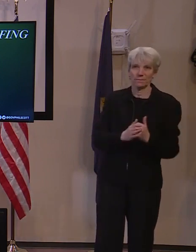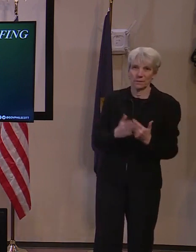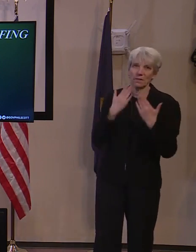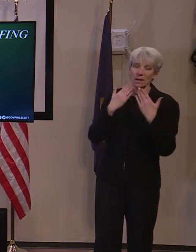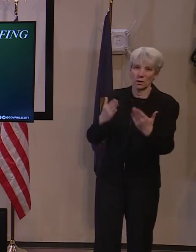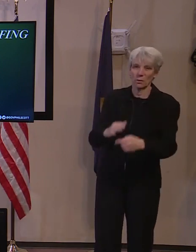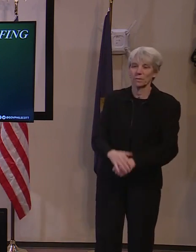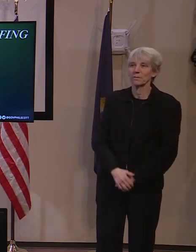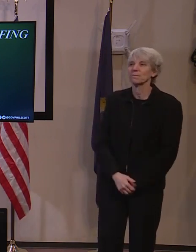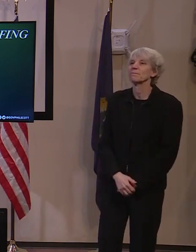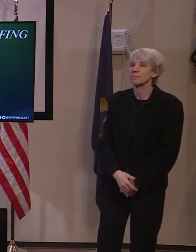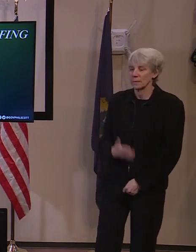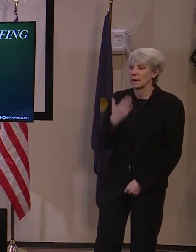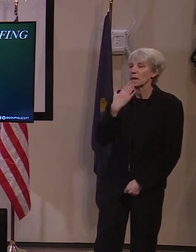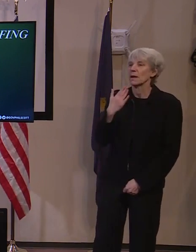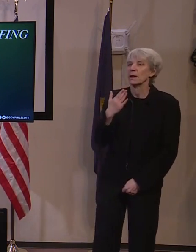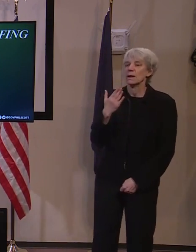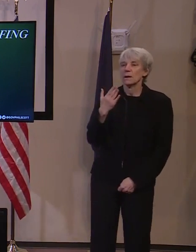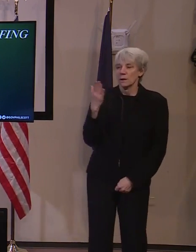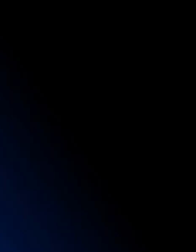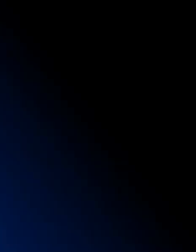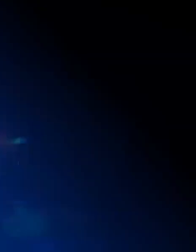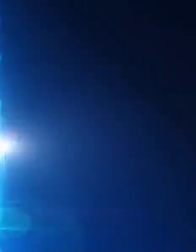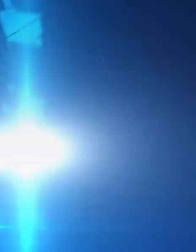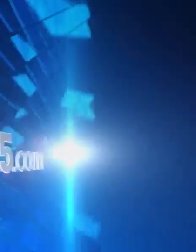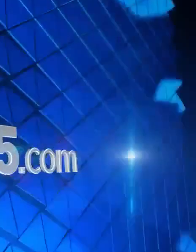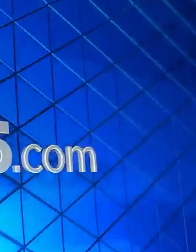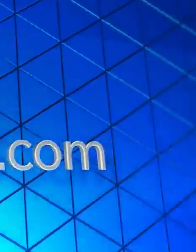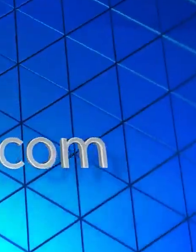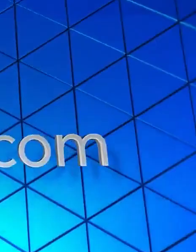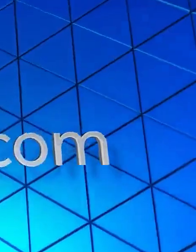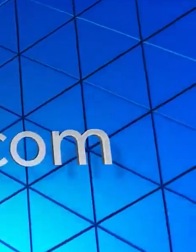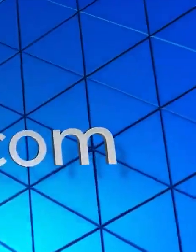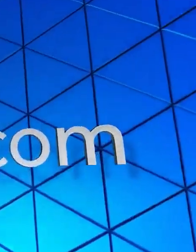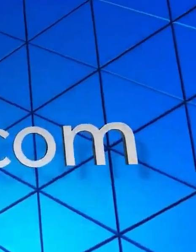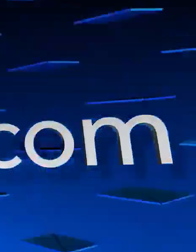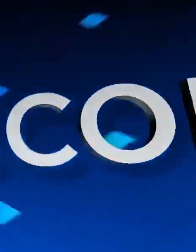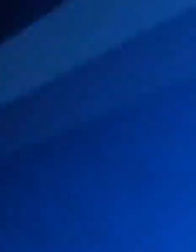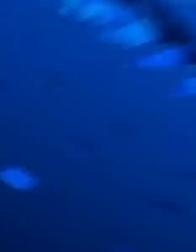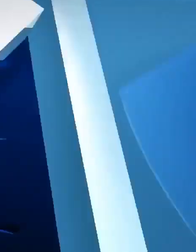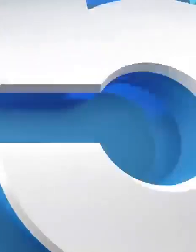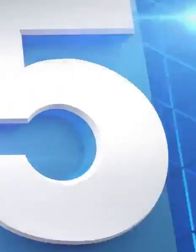Thank you. Dr. Levin will now open it up to questions. Mhm